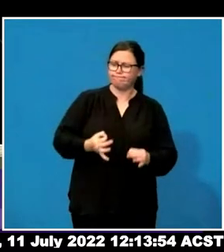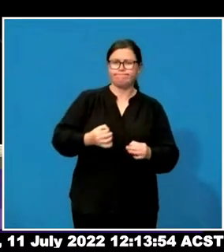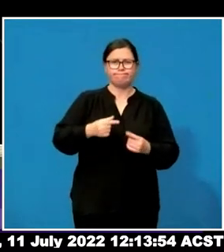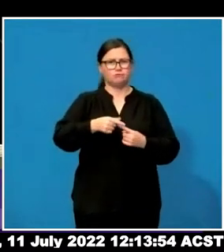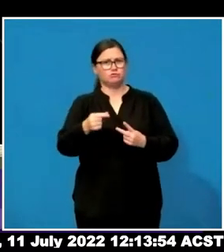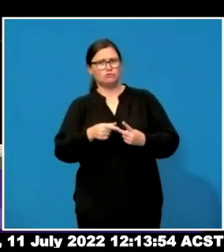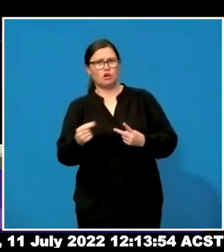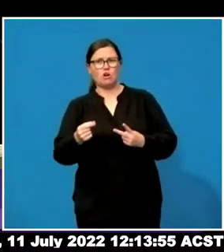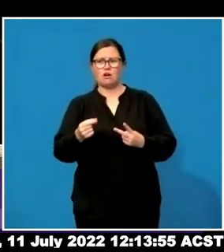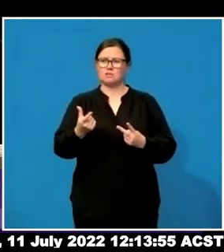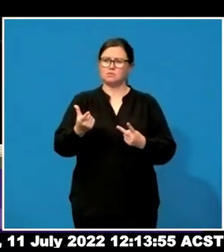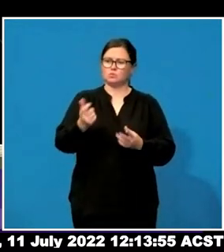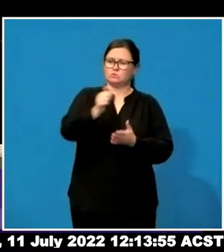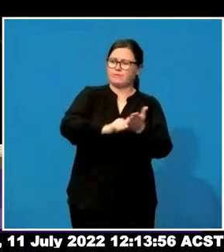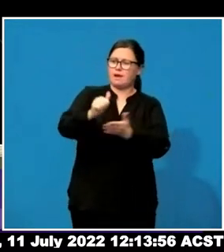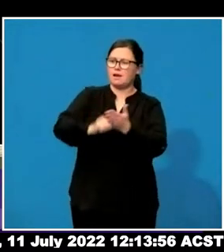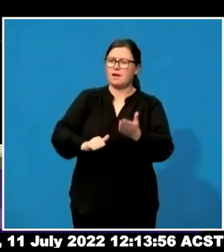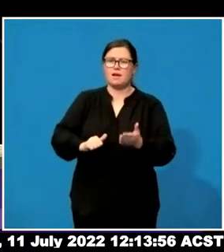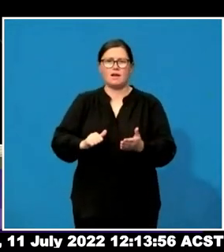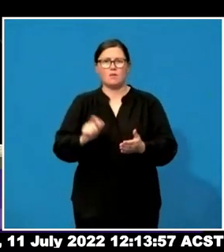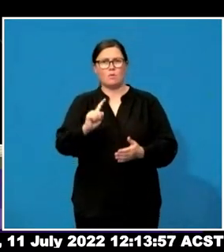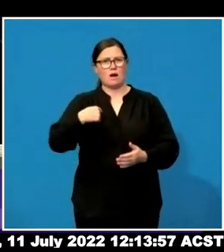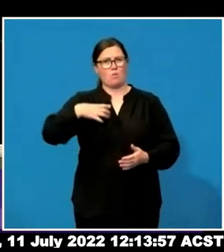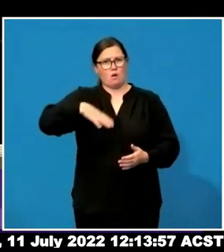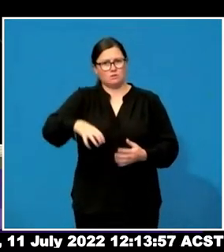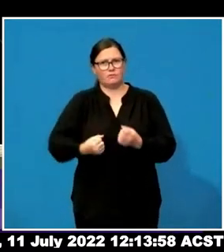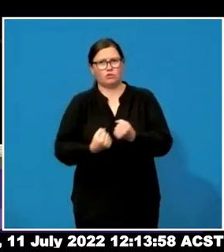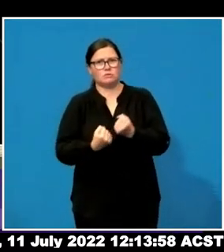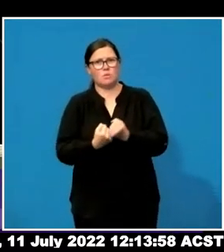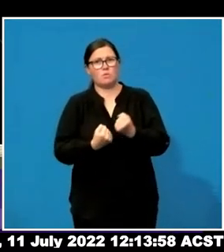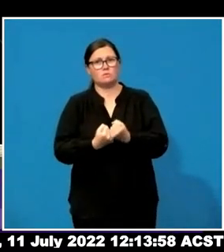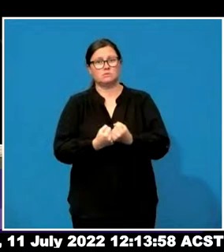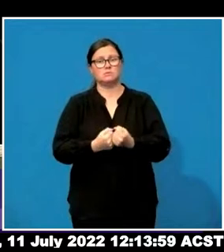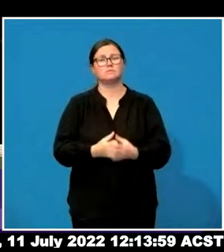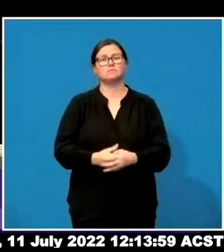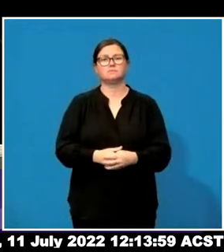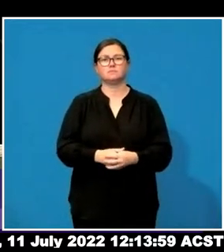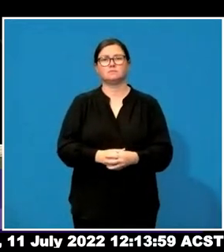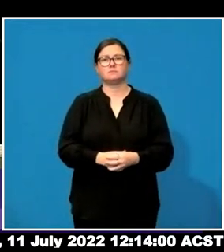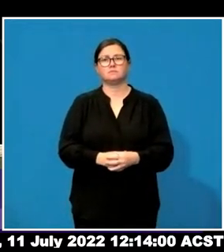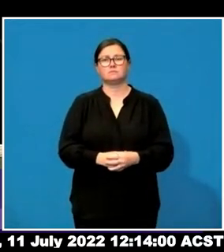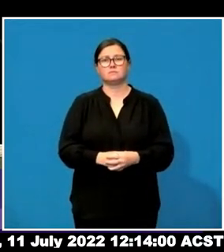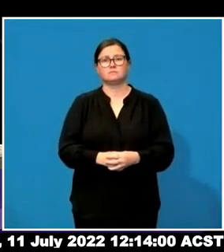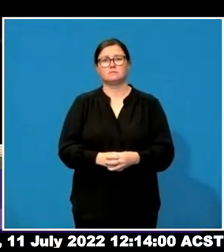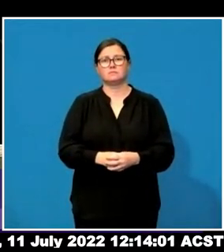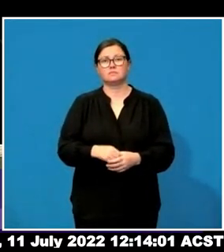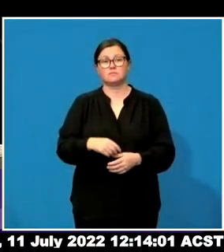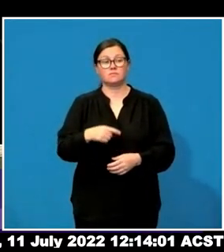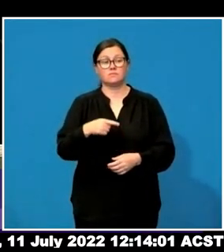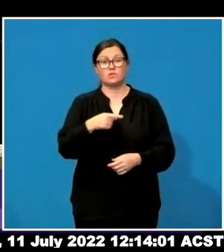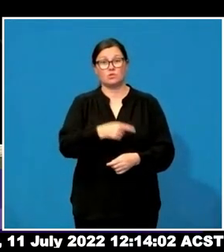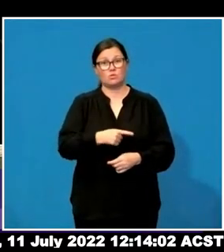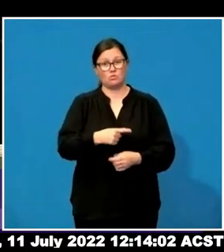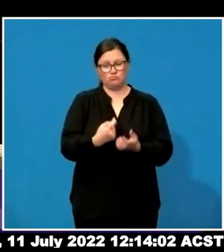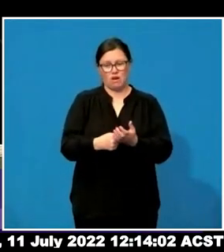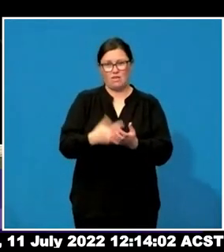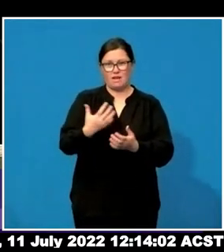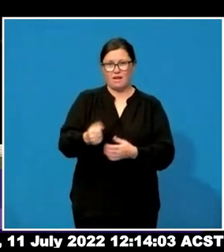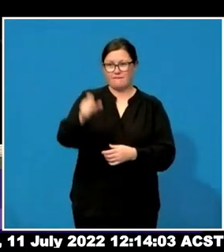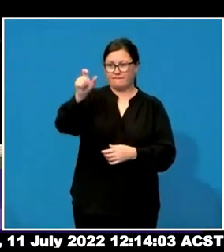me.' Would you like to do that face-to-face with somebody